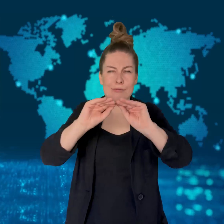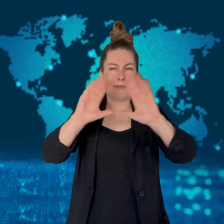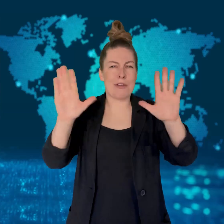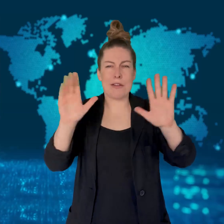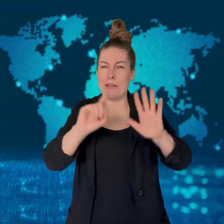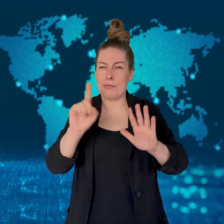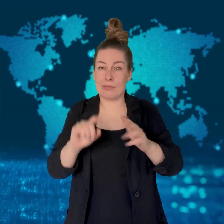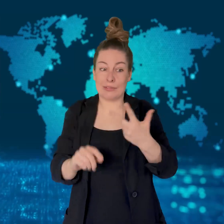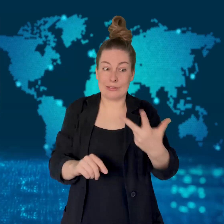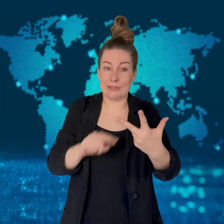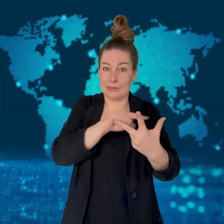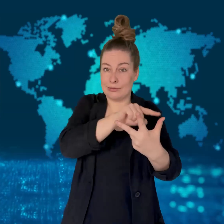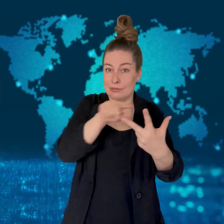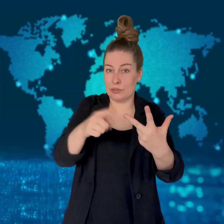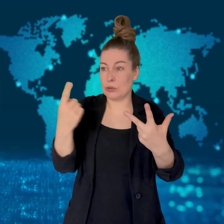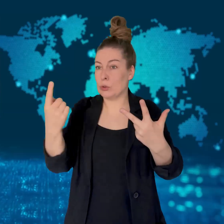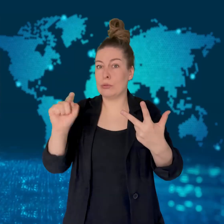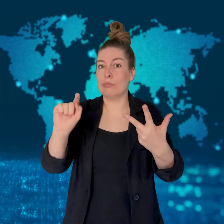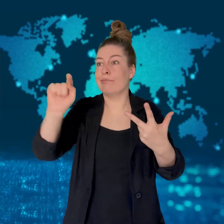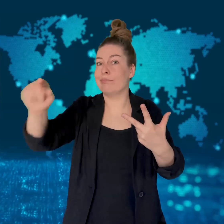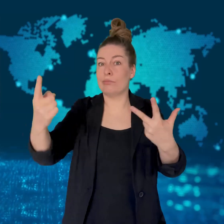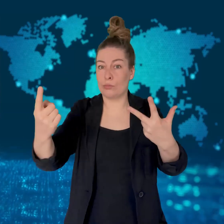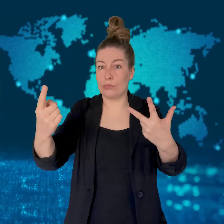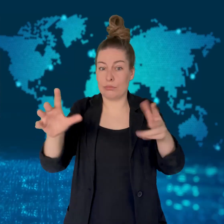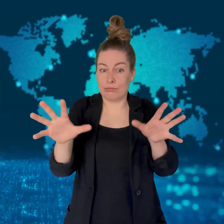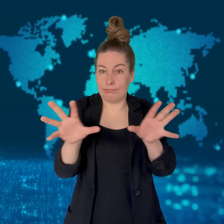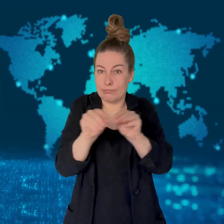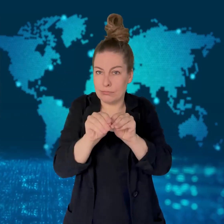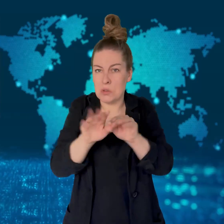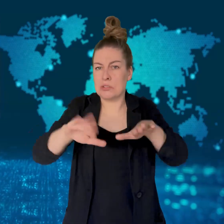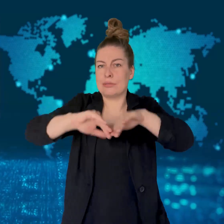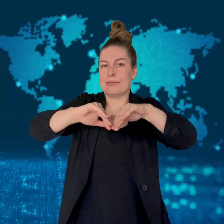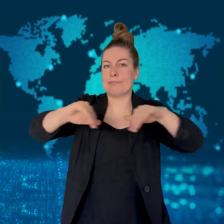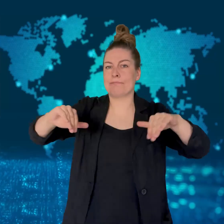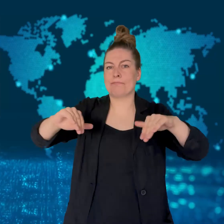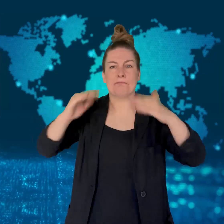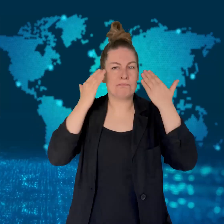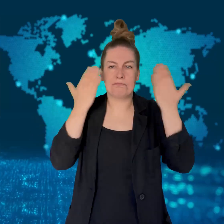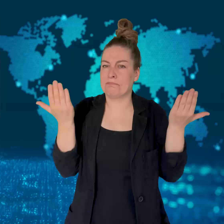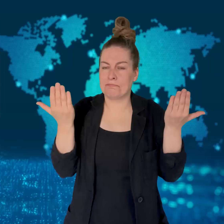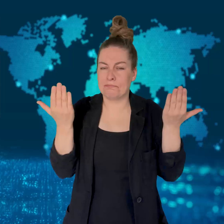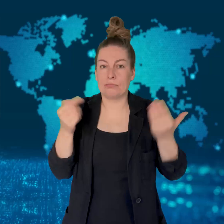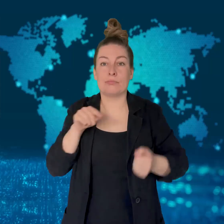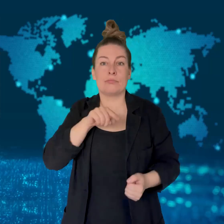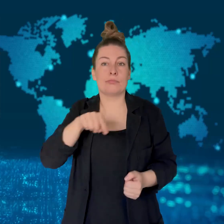Officials have not confirmed if the bodies are indeed those of Jack,